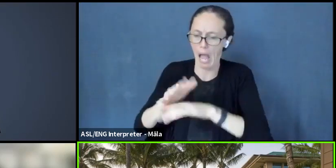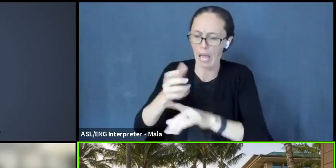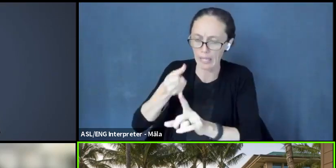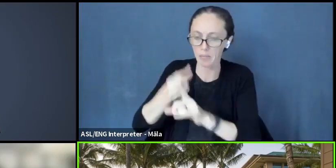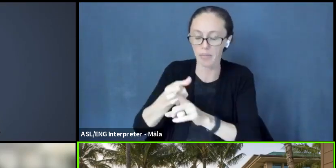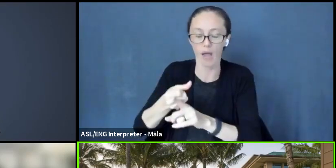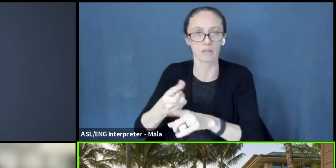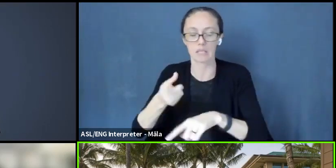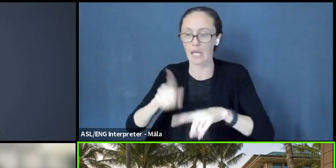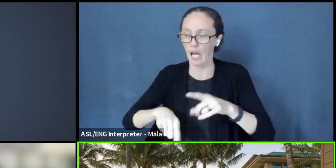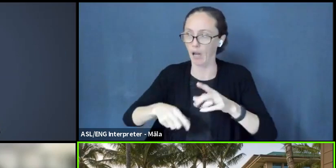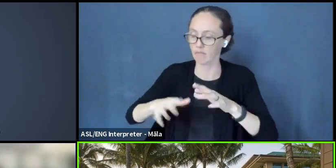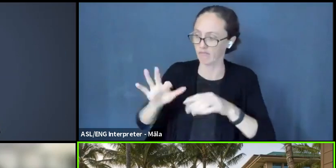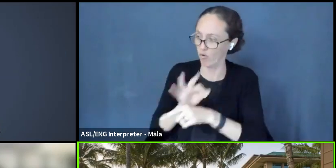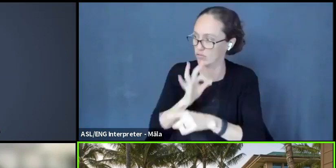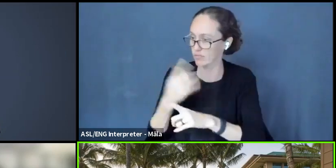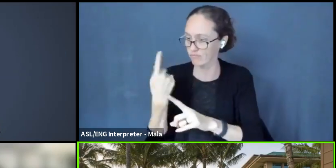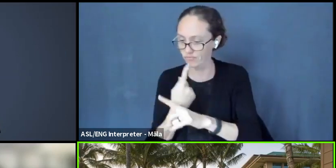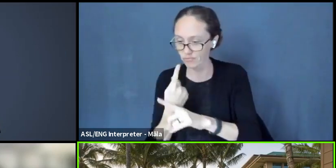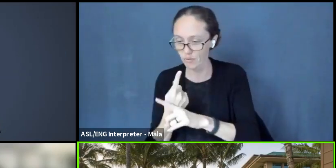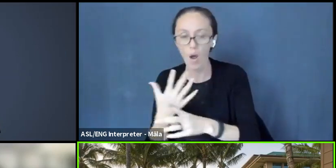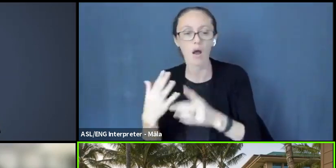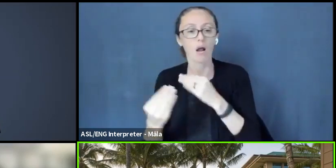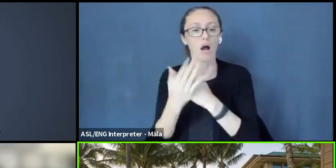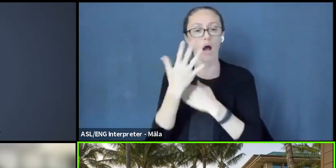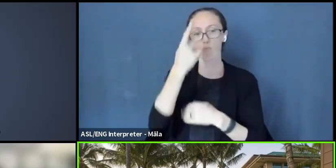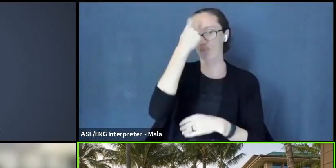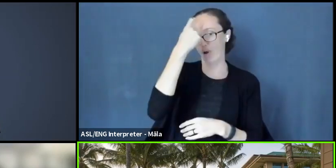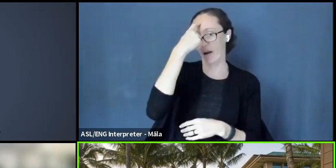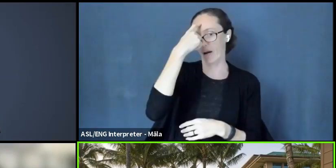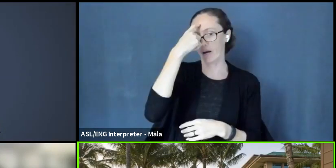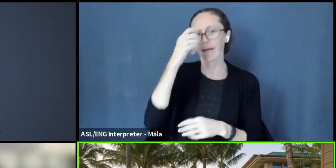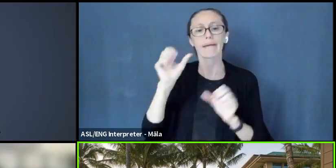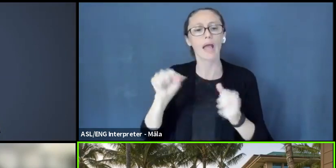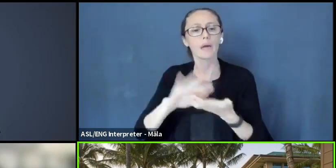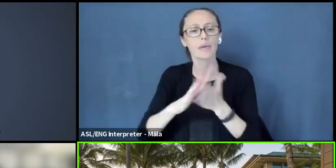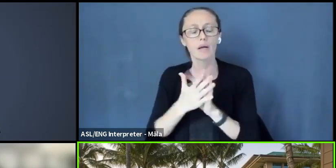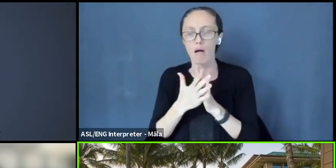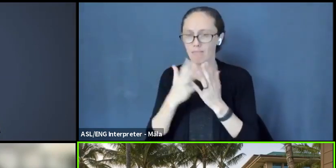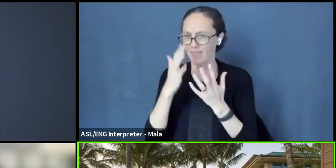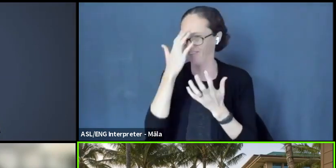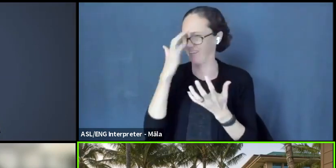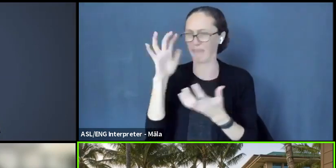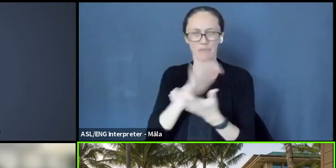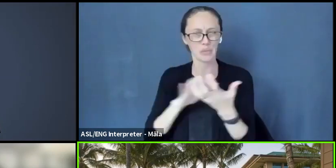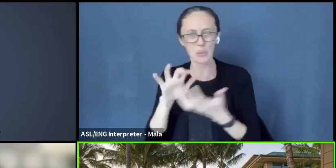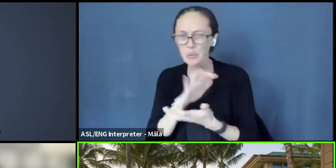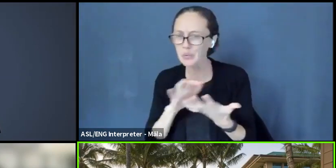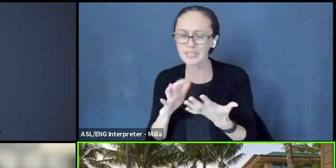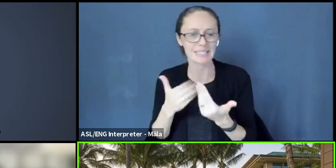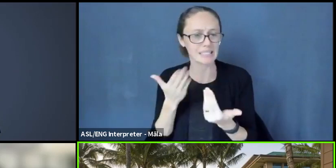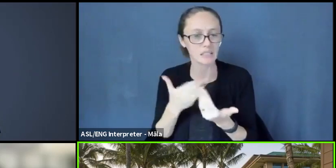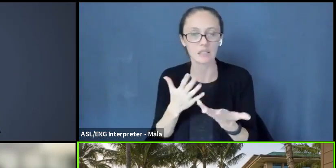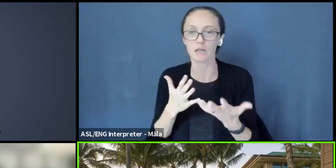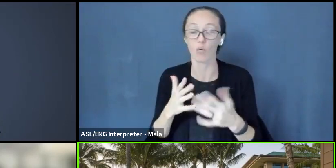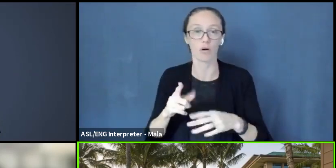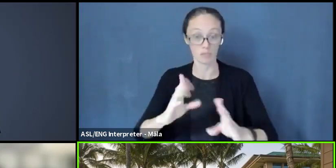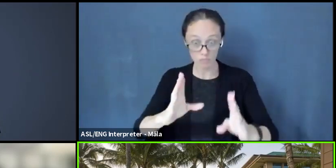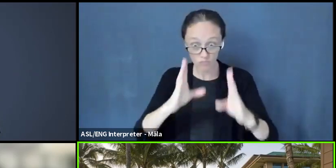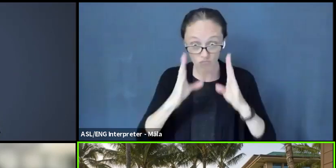They get more confused or concentration is not as good and so it's actually difficult